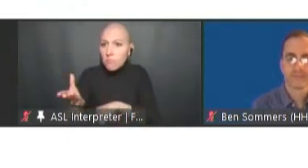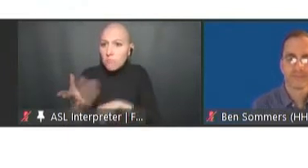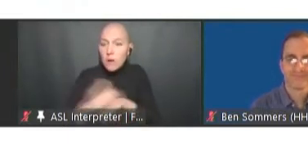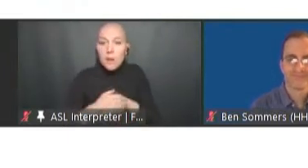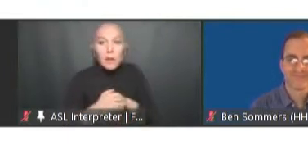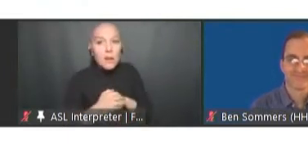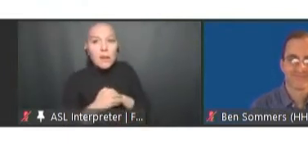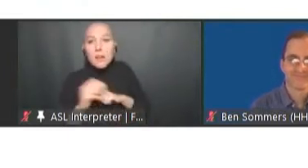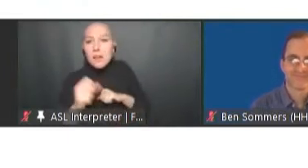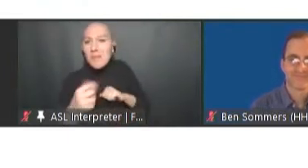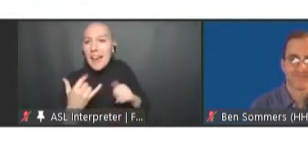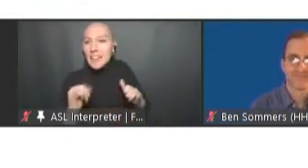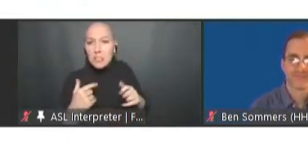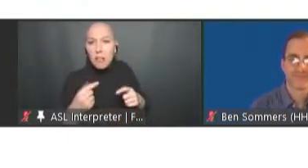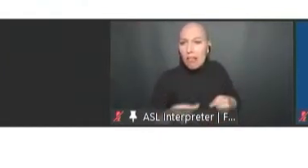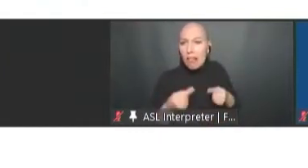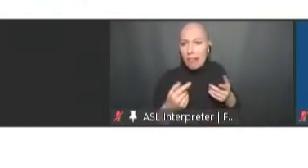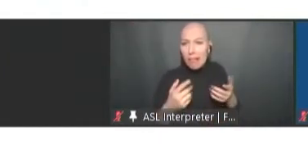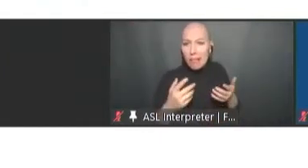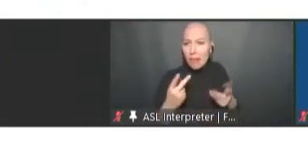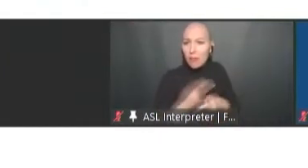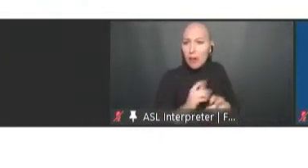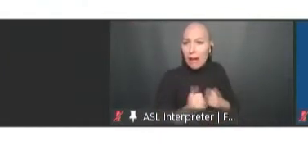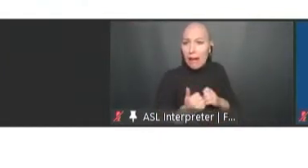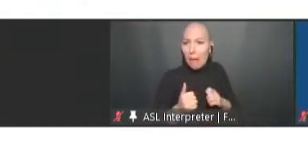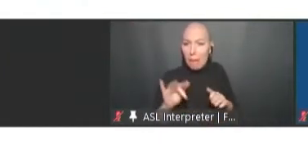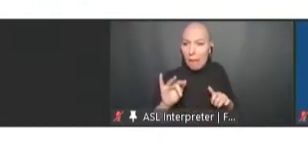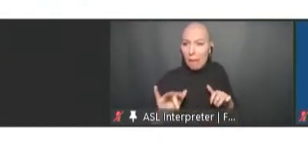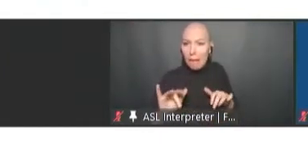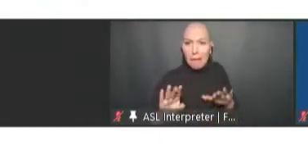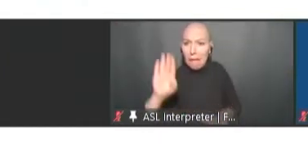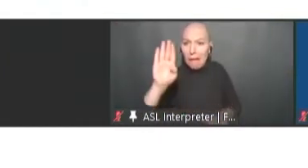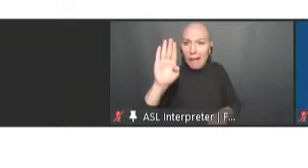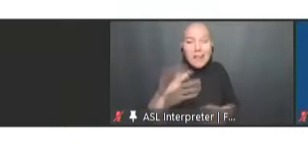raise my hand. Thank you both for -- thank you all rather for